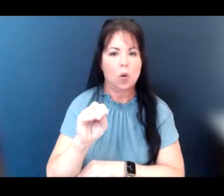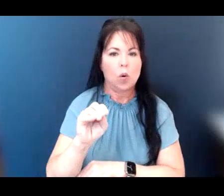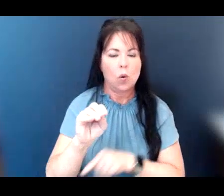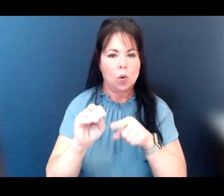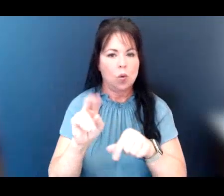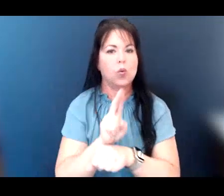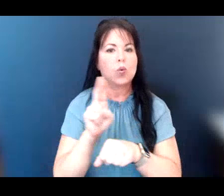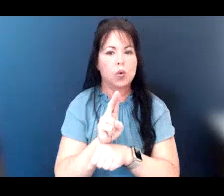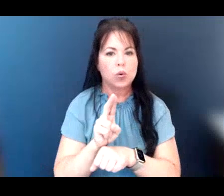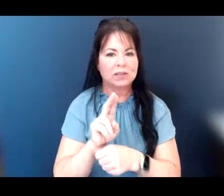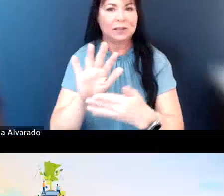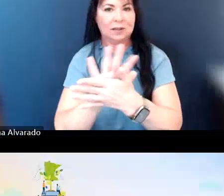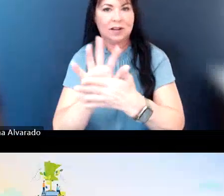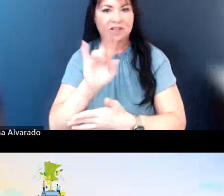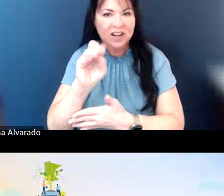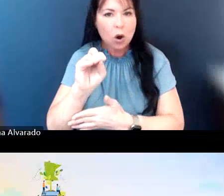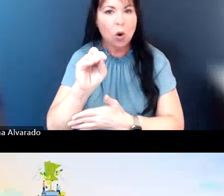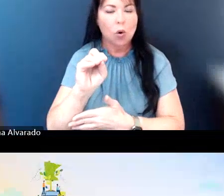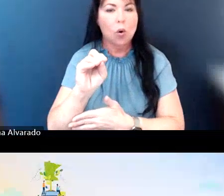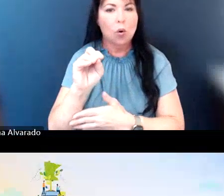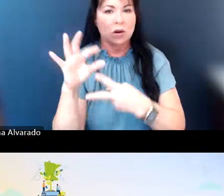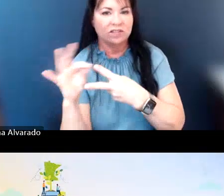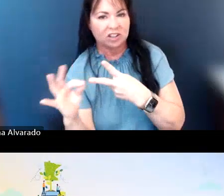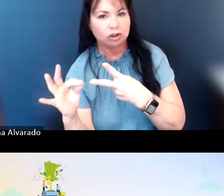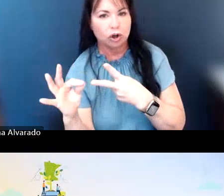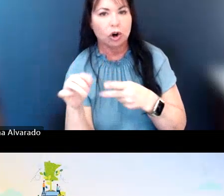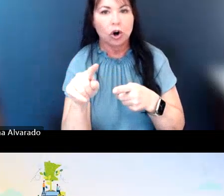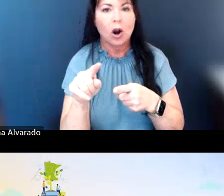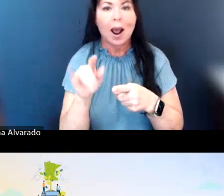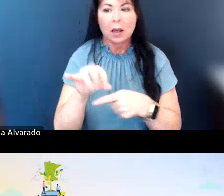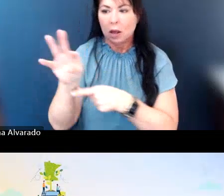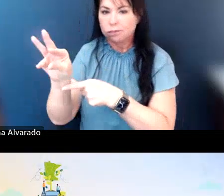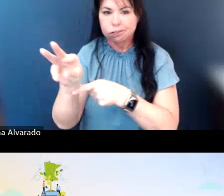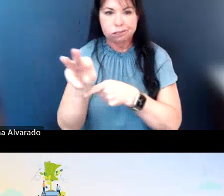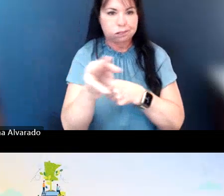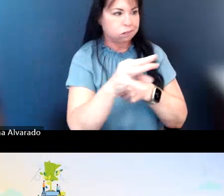And somebody was just panning around the room, asking the different questions about what they could see in the room.